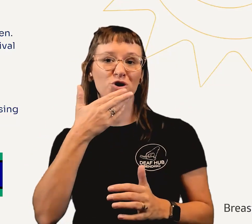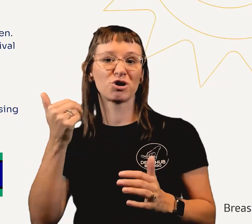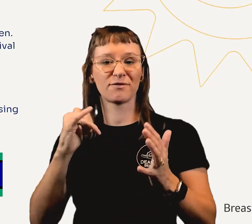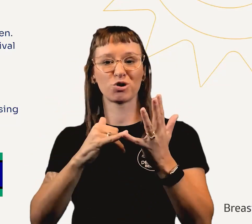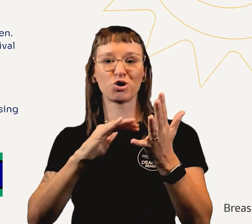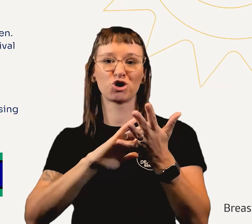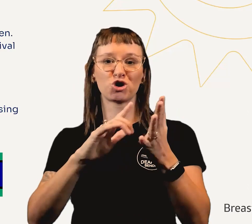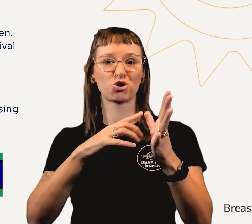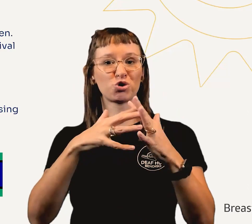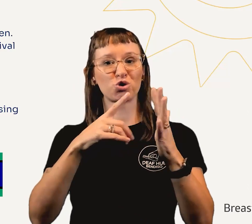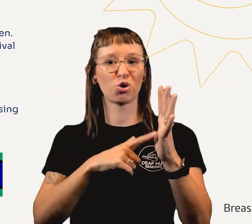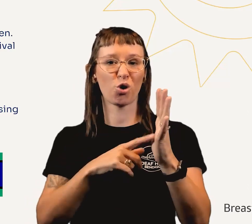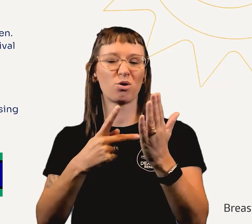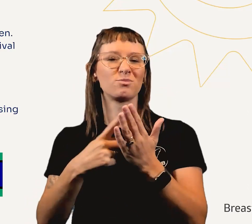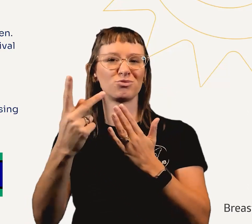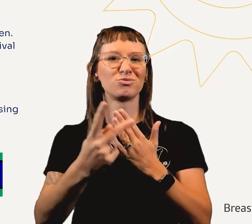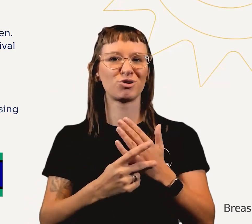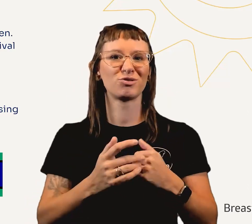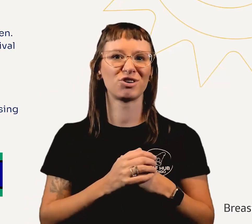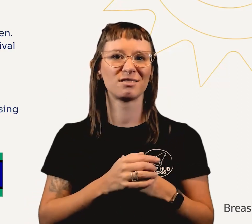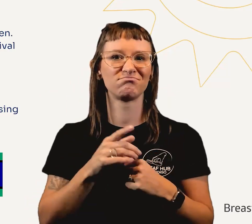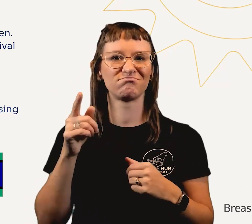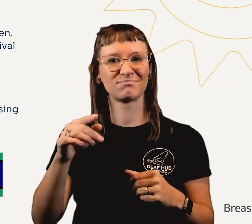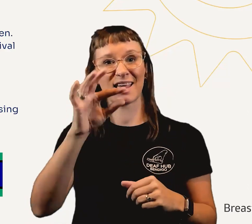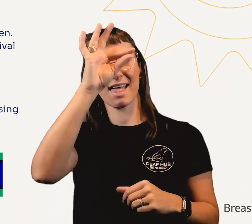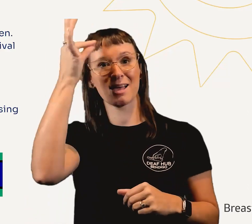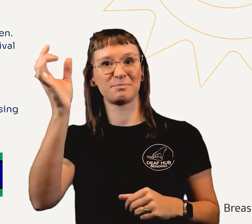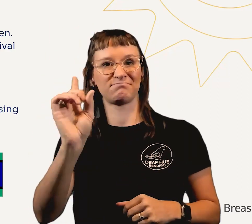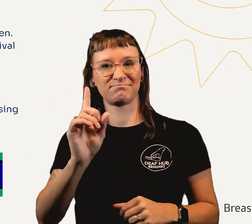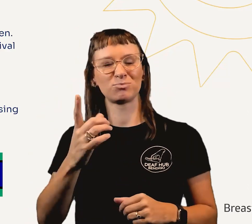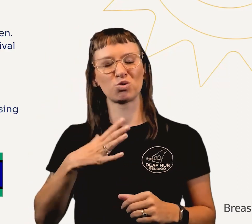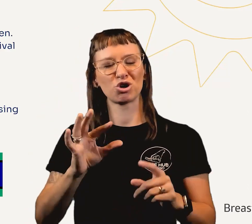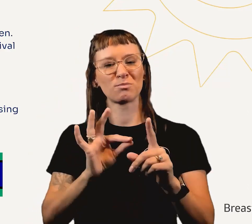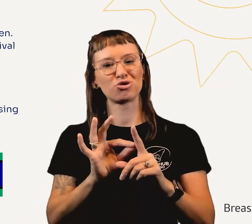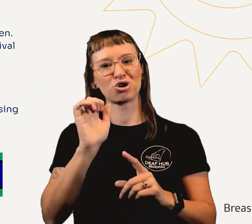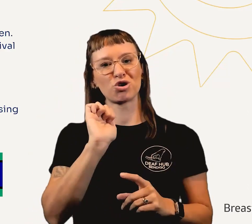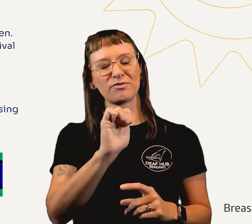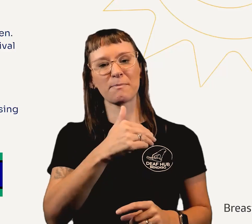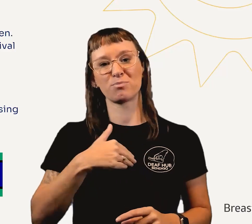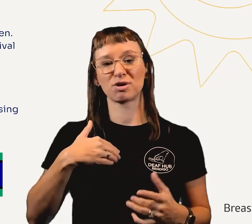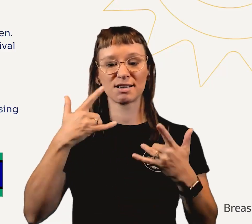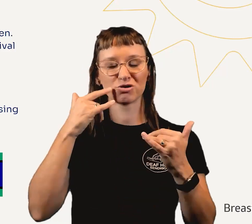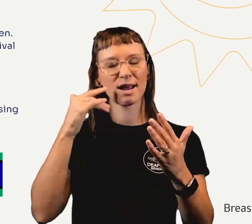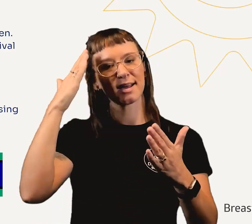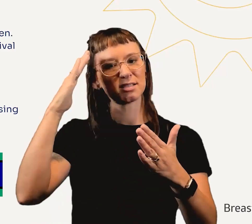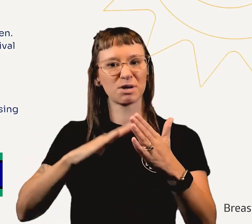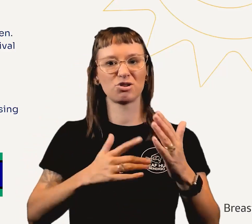The Beautiful Shawl Project aims to improve the breast screening experience for Aboriginal women using cultural screening shawls.